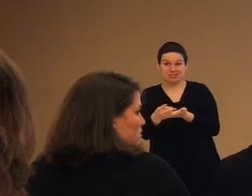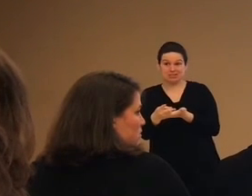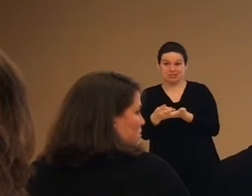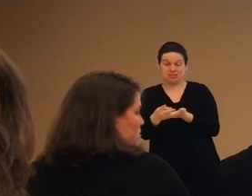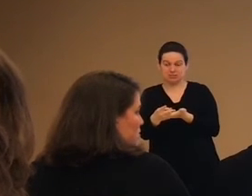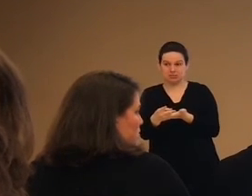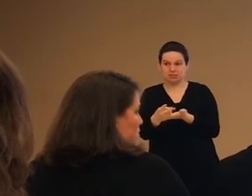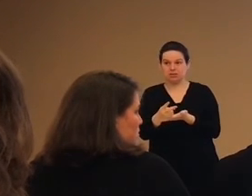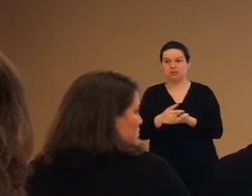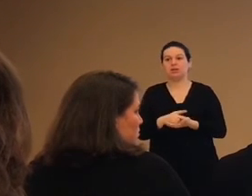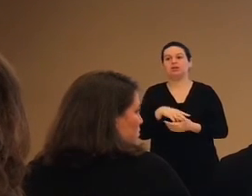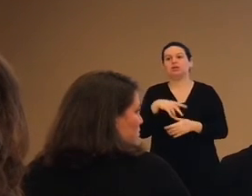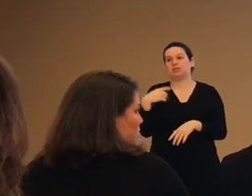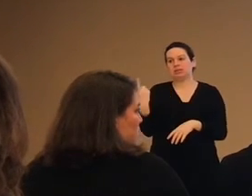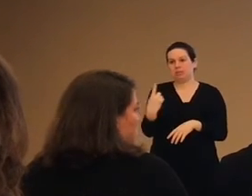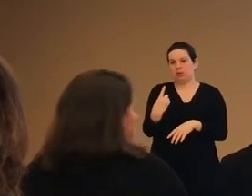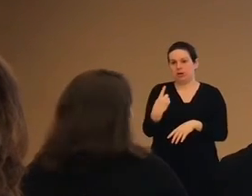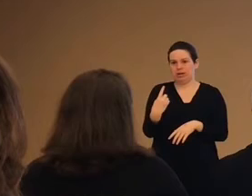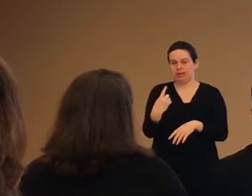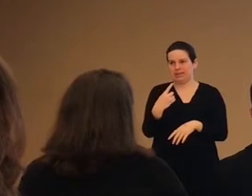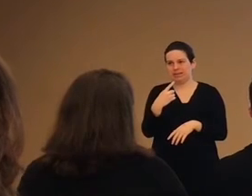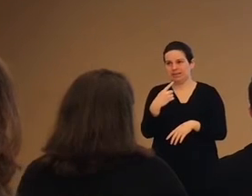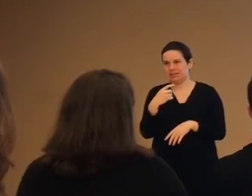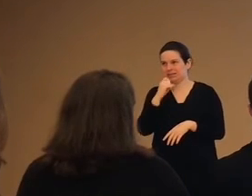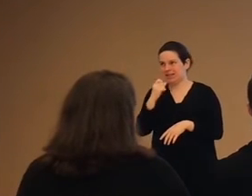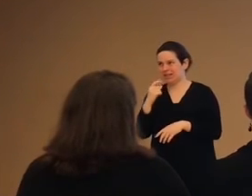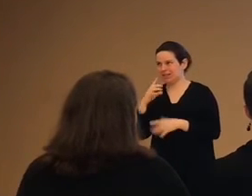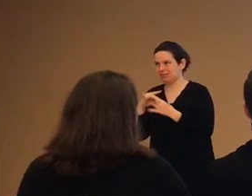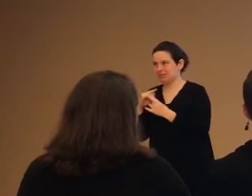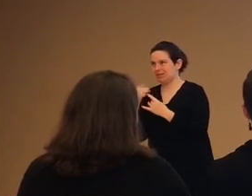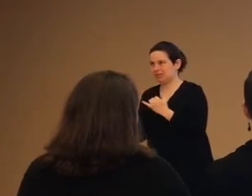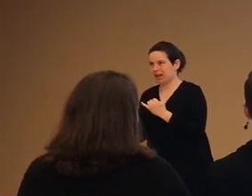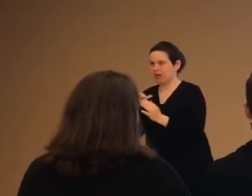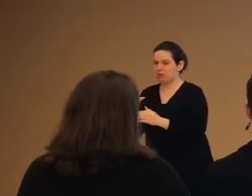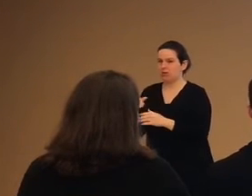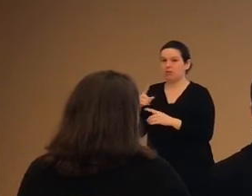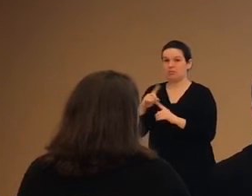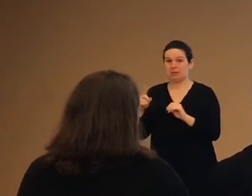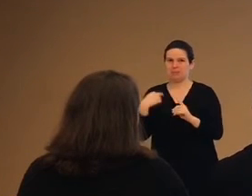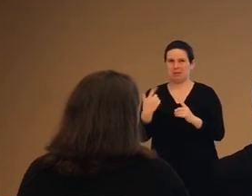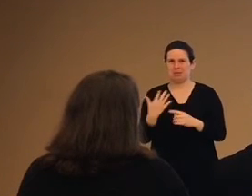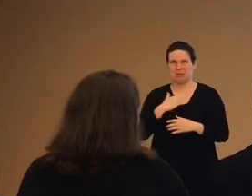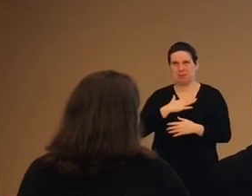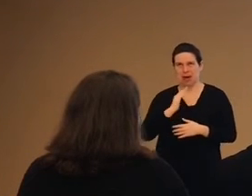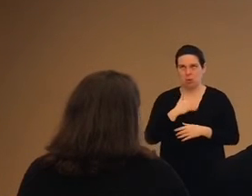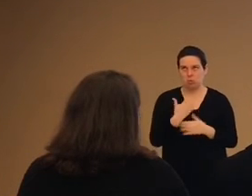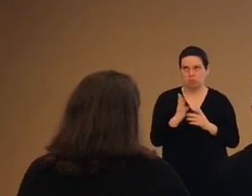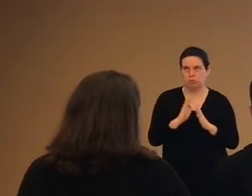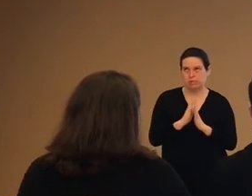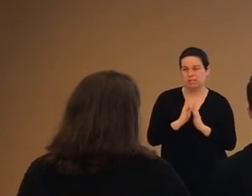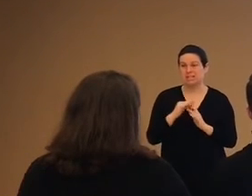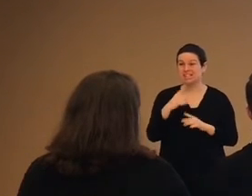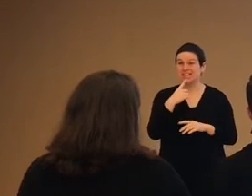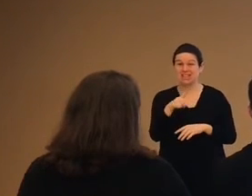Someone that doesn't anymore. I won't mention this institution it may have been my own you used to say you need four weeks